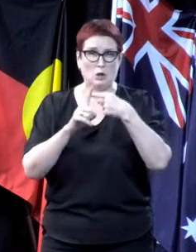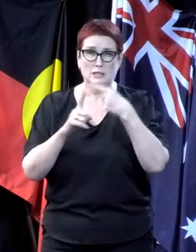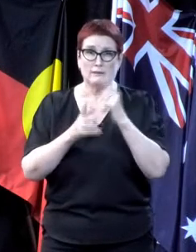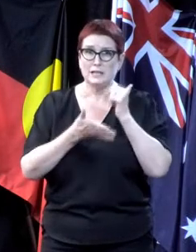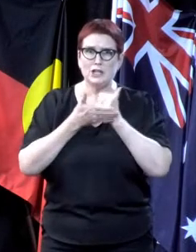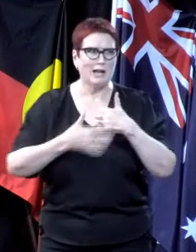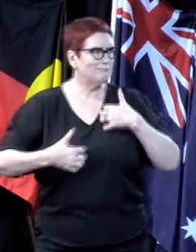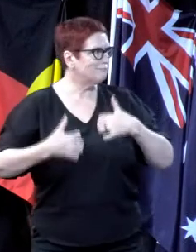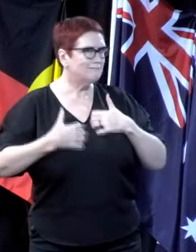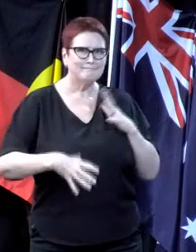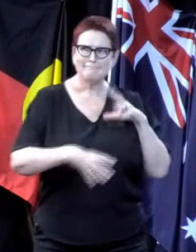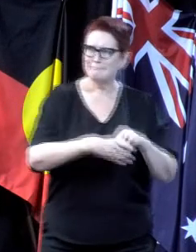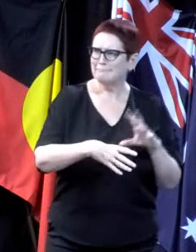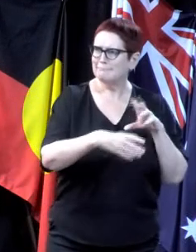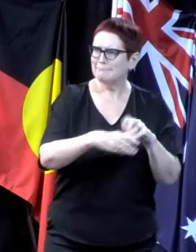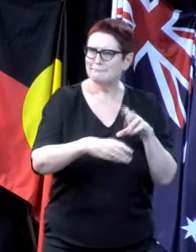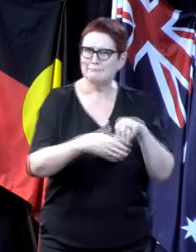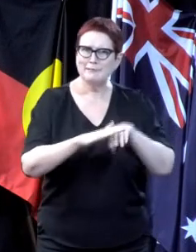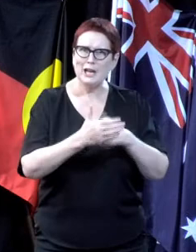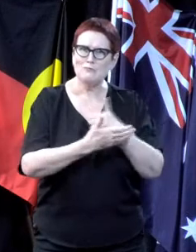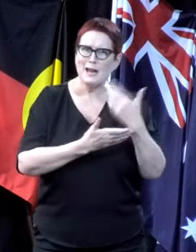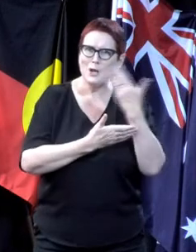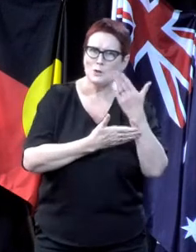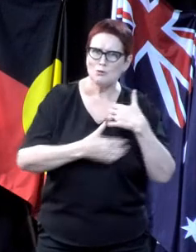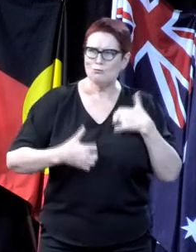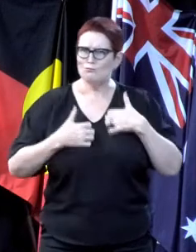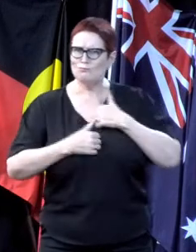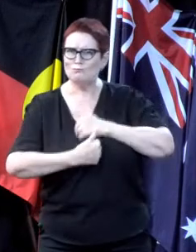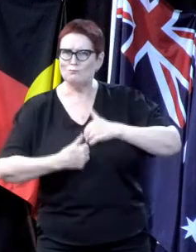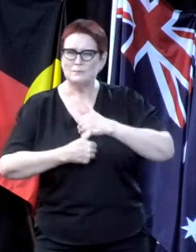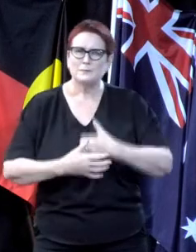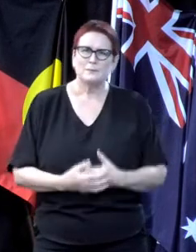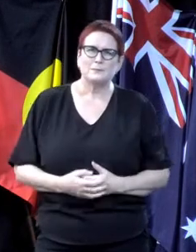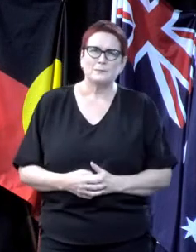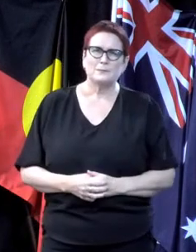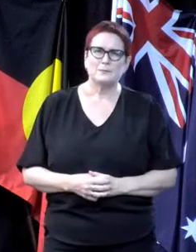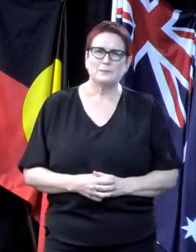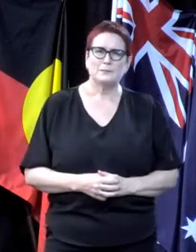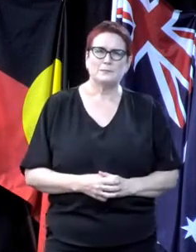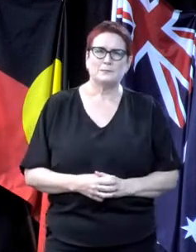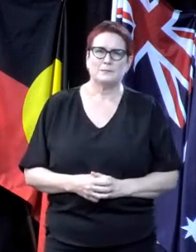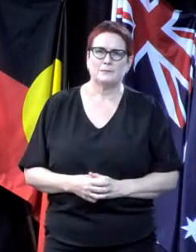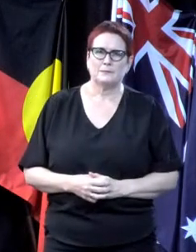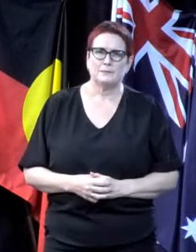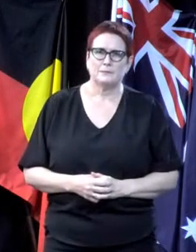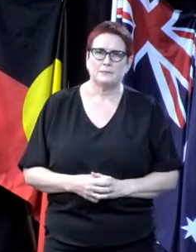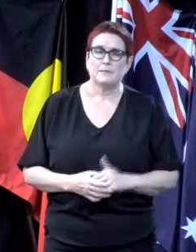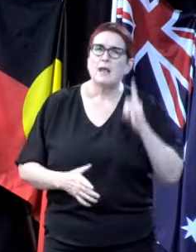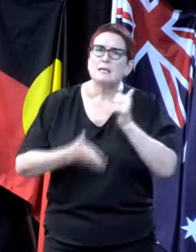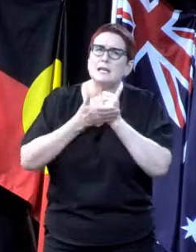of the faculty - curriculum faculties today. They use there as a point of reference to students to support